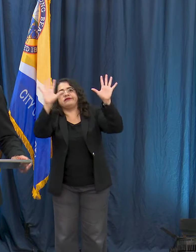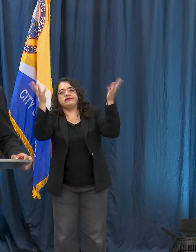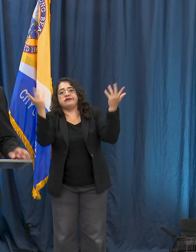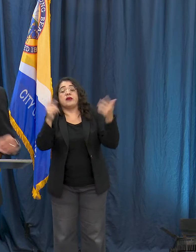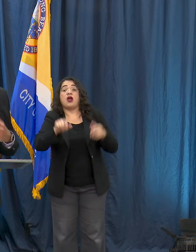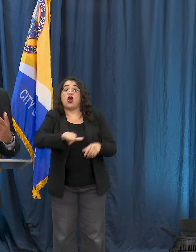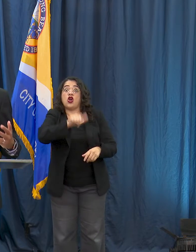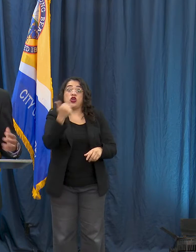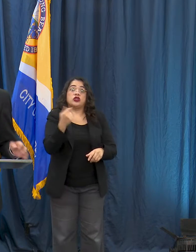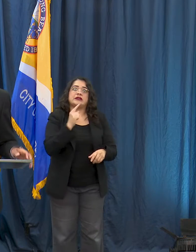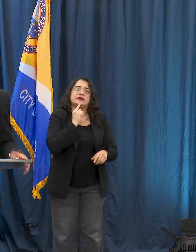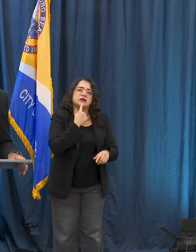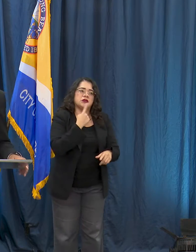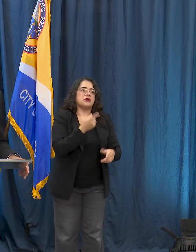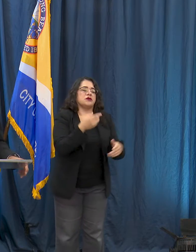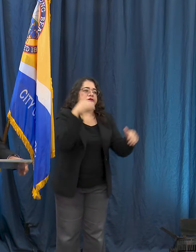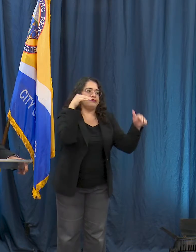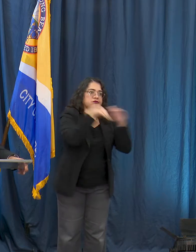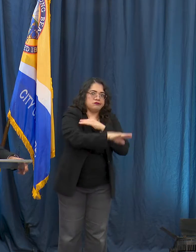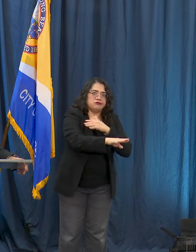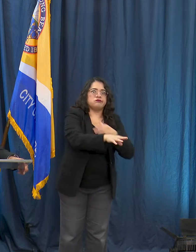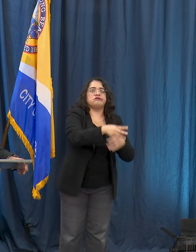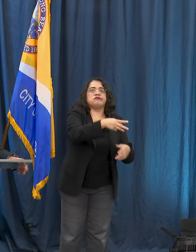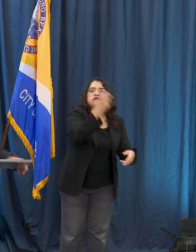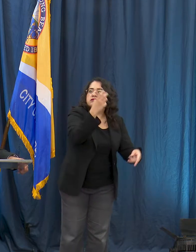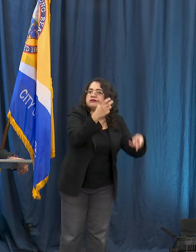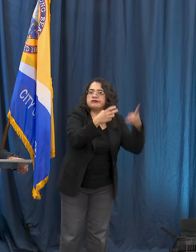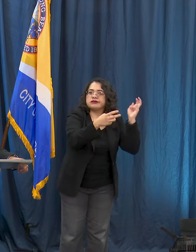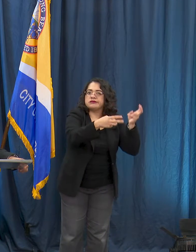they had looting, their stores were ransacked,